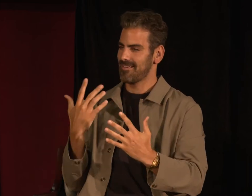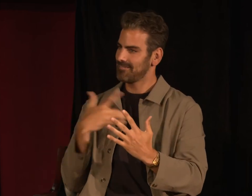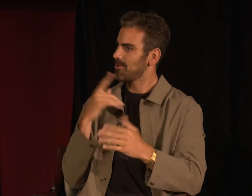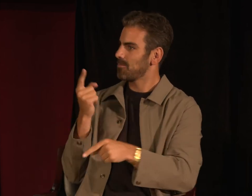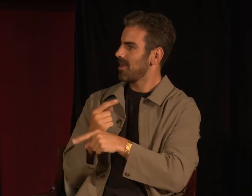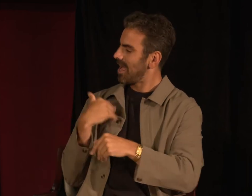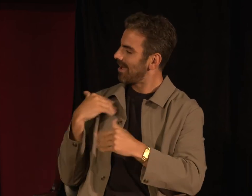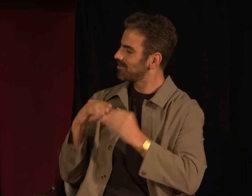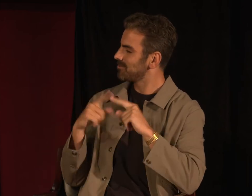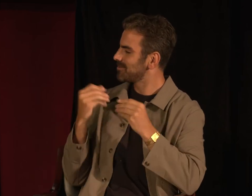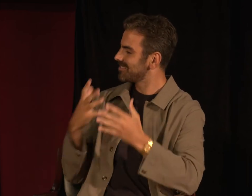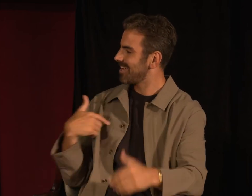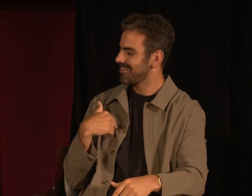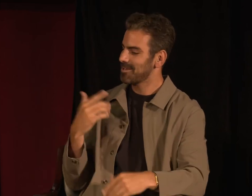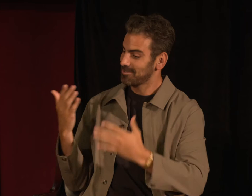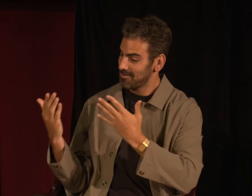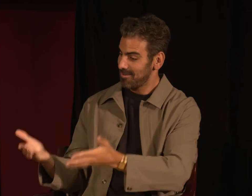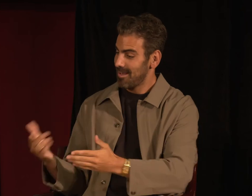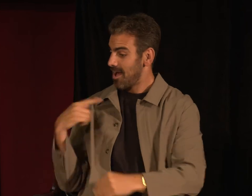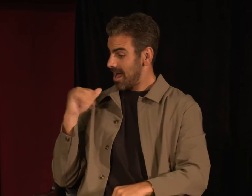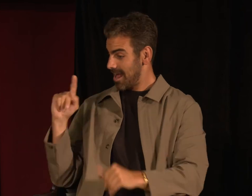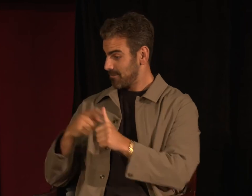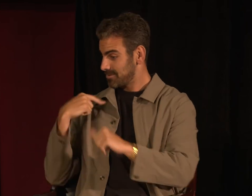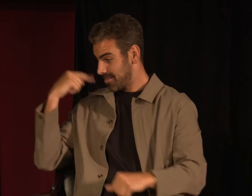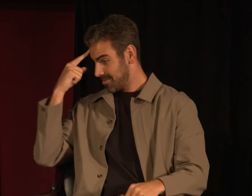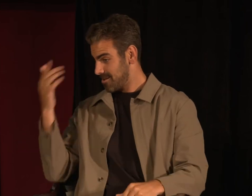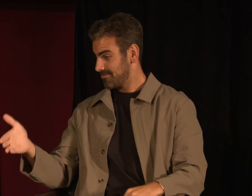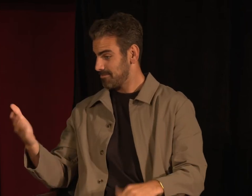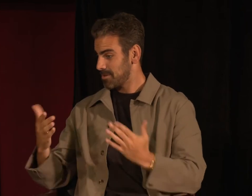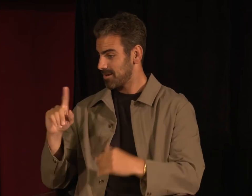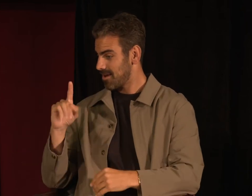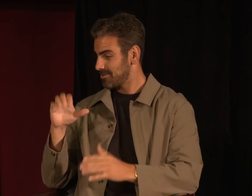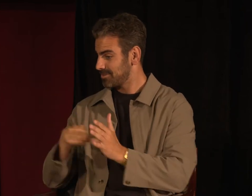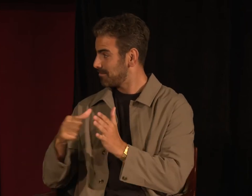It's so built into our schools and our everyday lives. That did feel like something that I could tell.